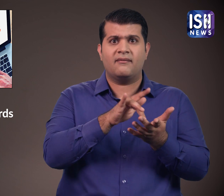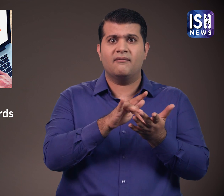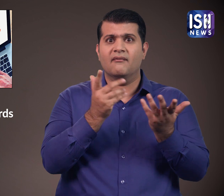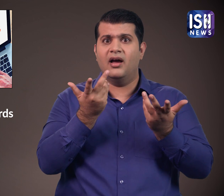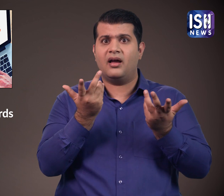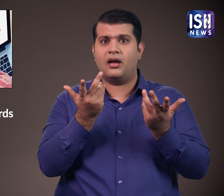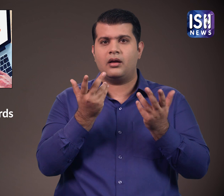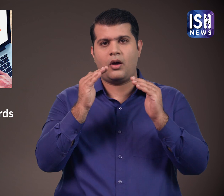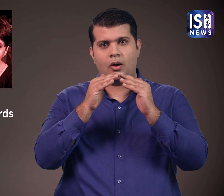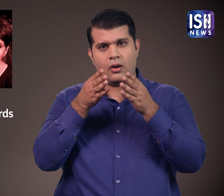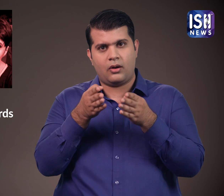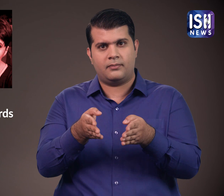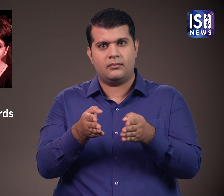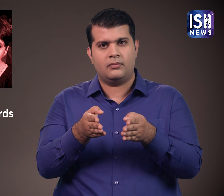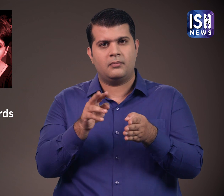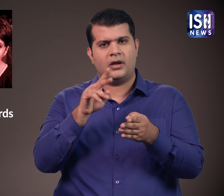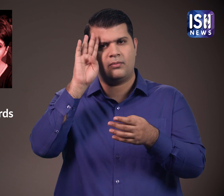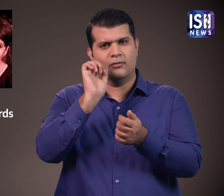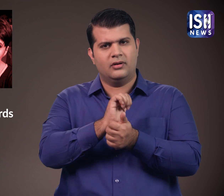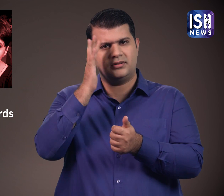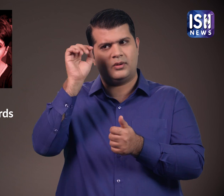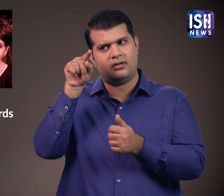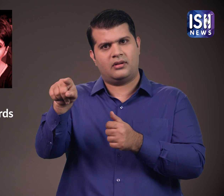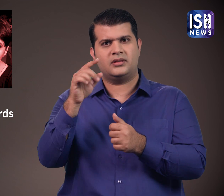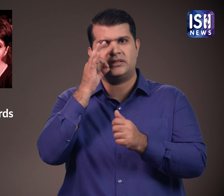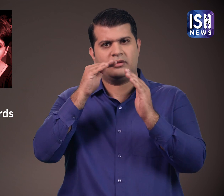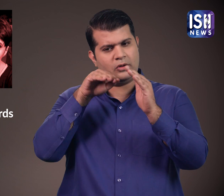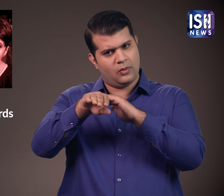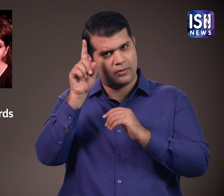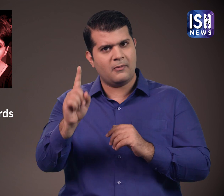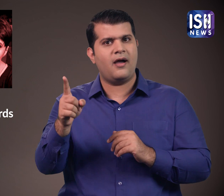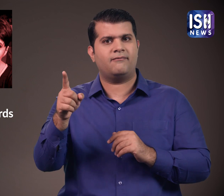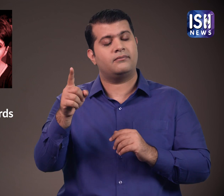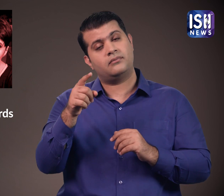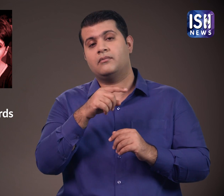The money was transfered at home and realised that Shraddha might be at home.